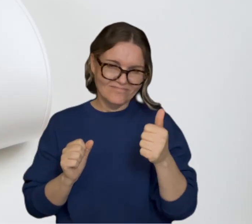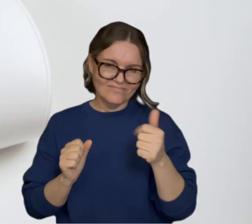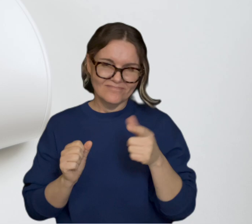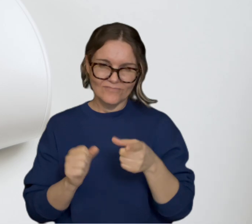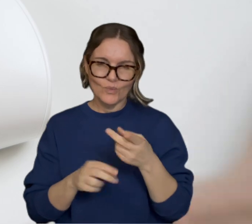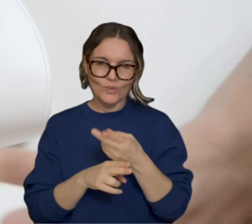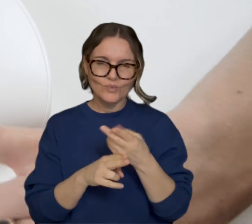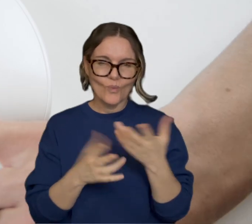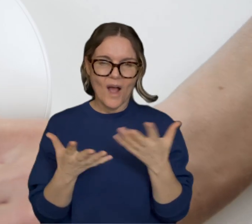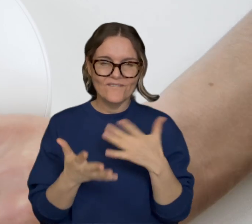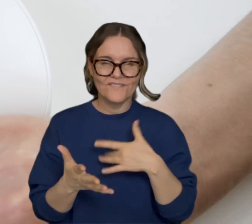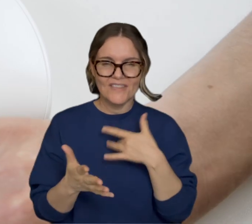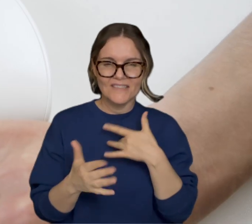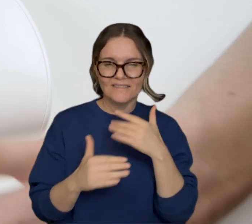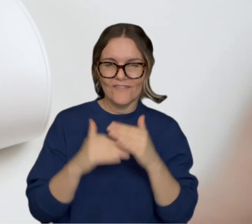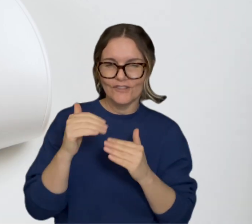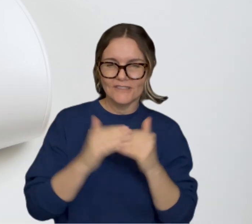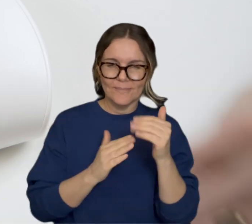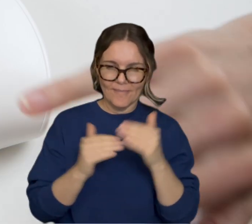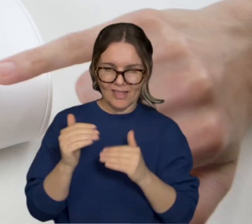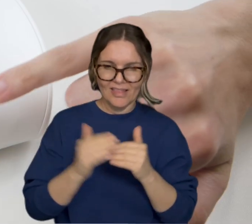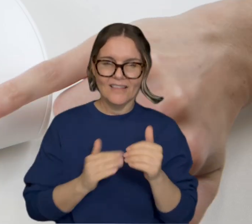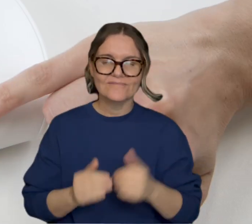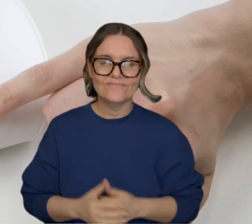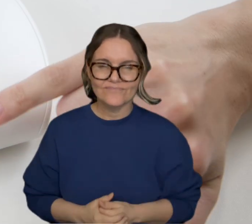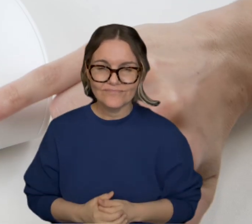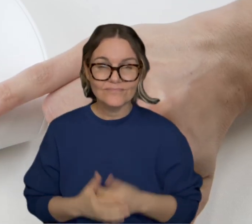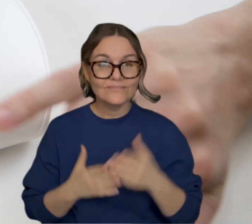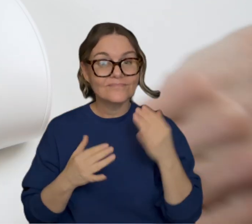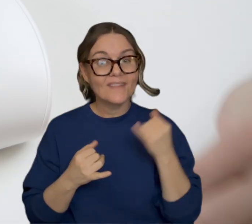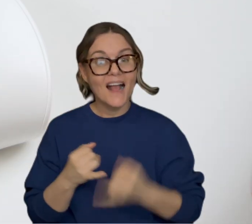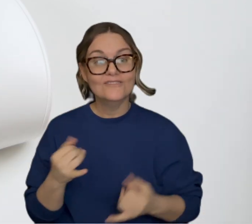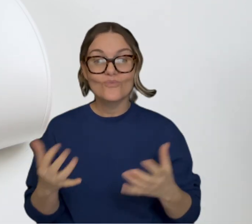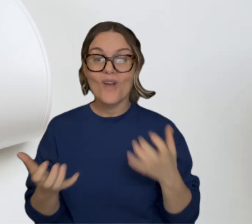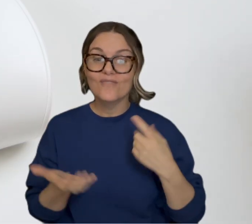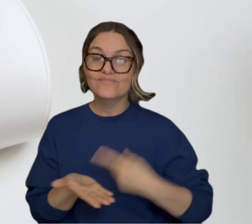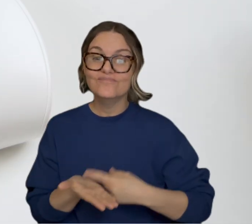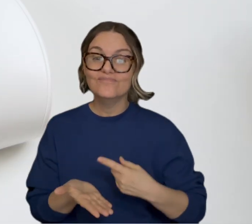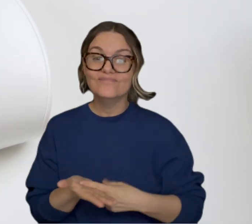if you're pumping and you're not in syn you can just use whatever suction strength feels best to